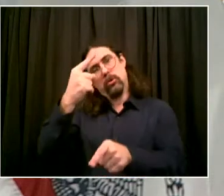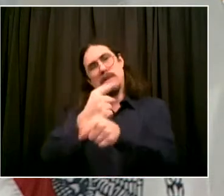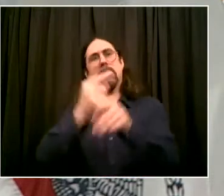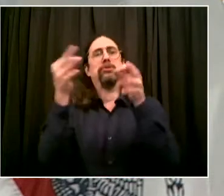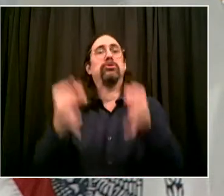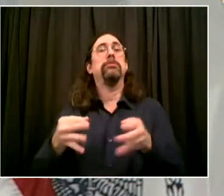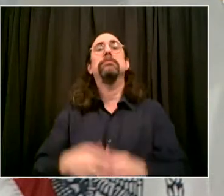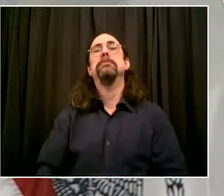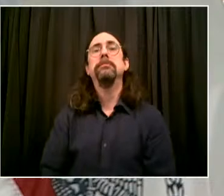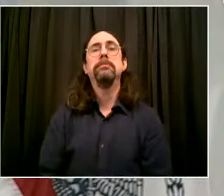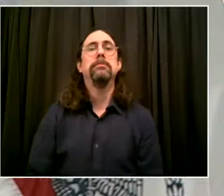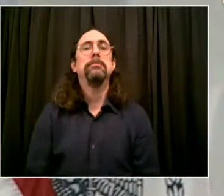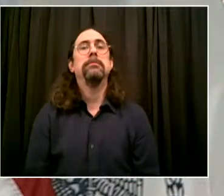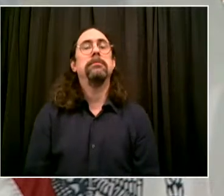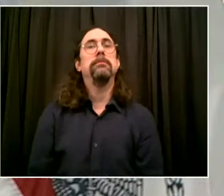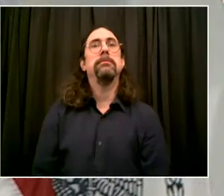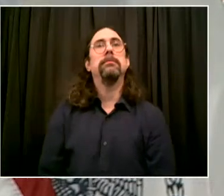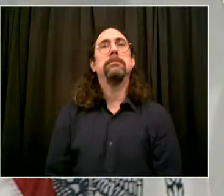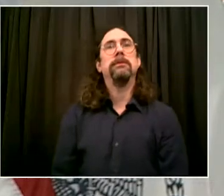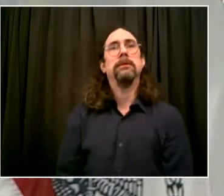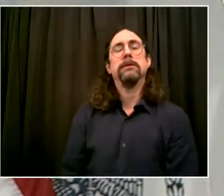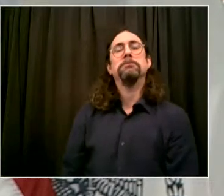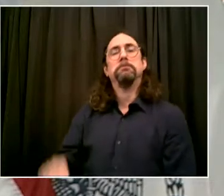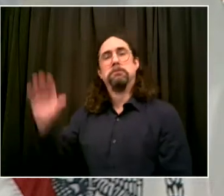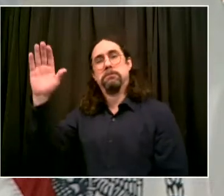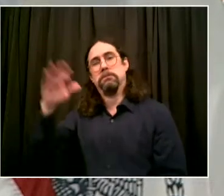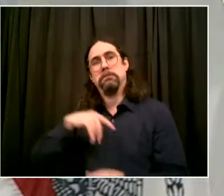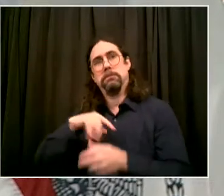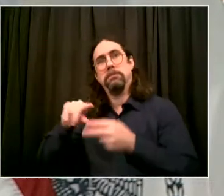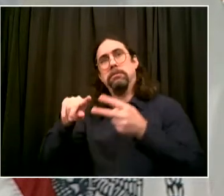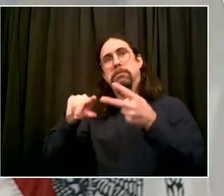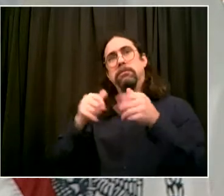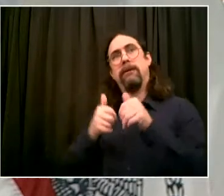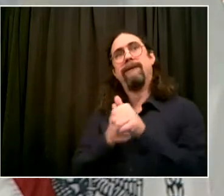EVEN GOTTEN THEIR FIRST SHOT WOULD TELL L OYU IT WAS THE RIGHT THTHING TO DO. GO AHEAD.